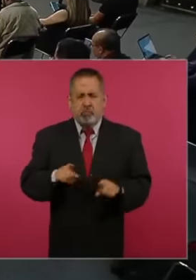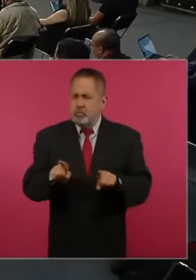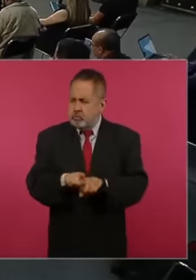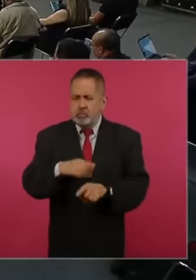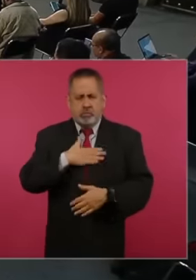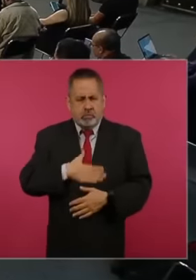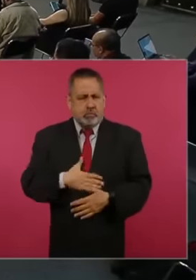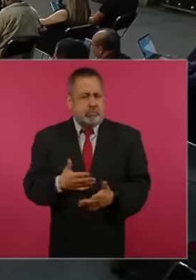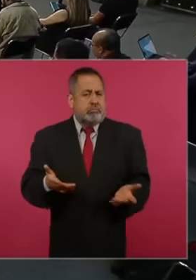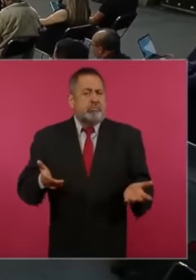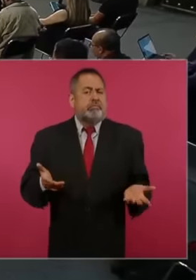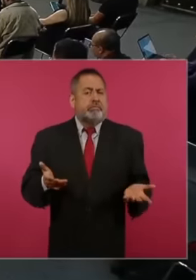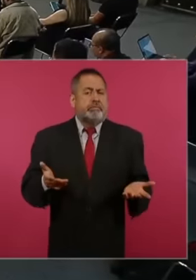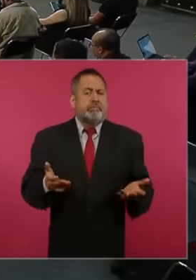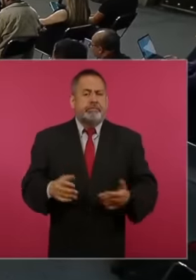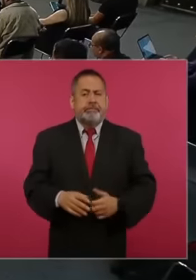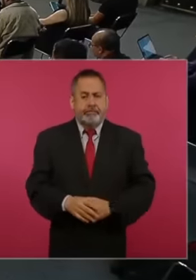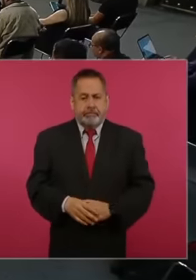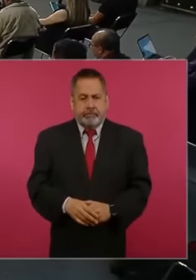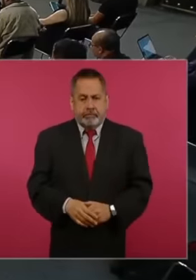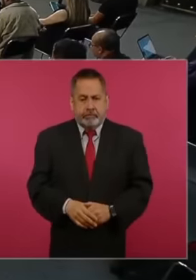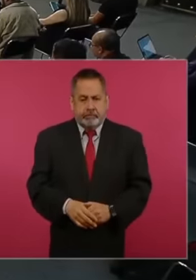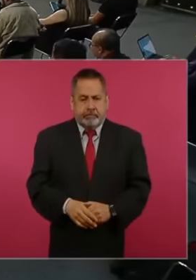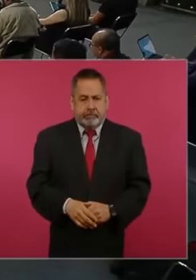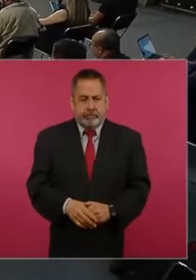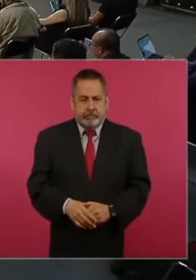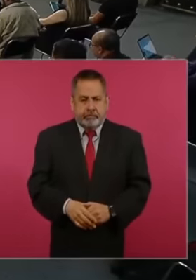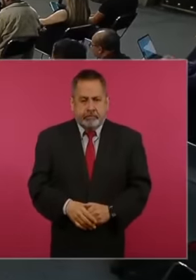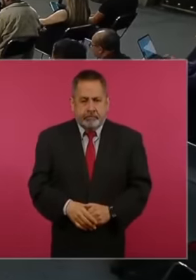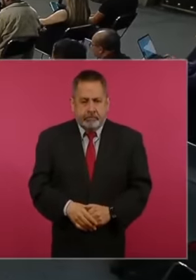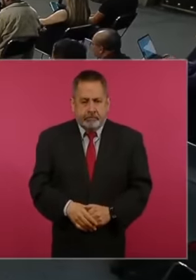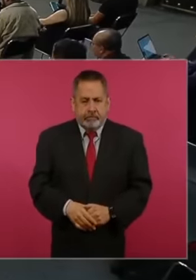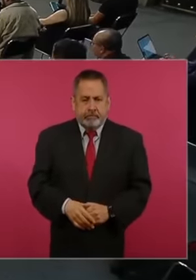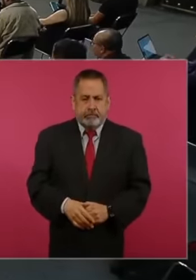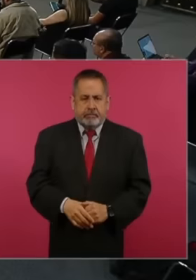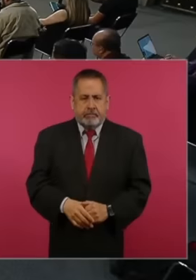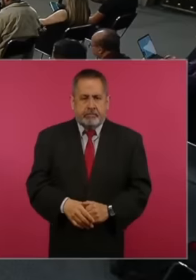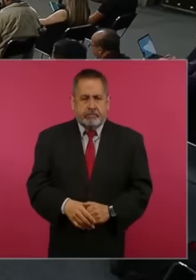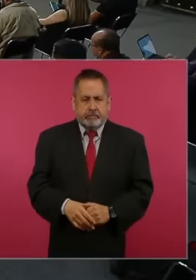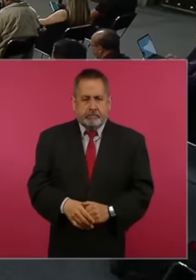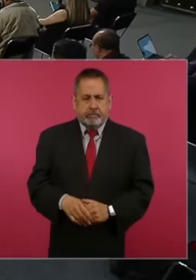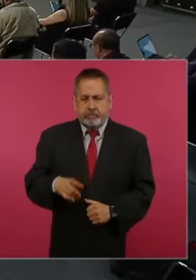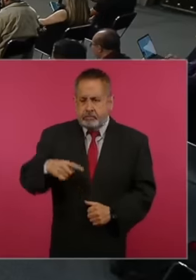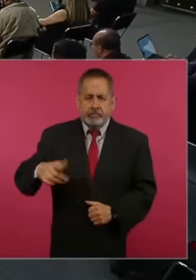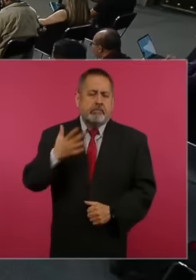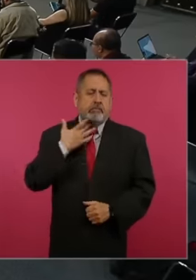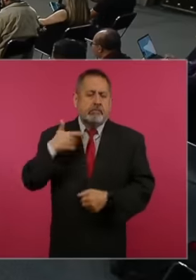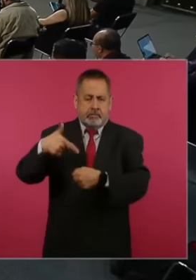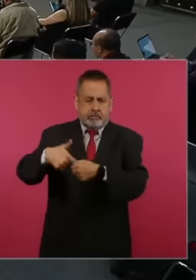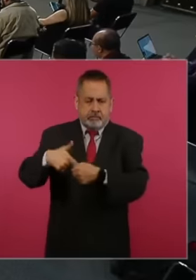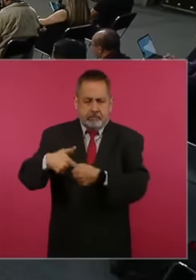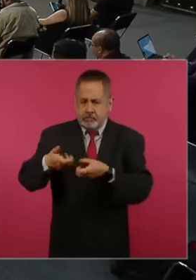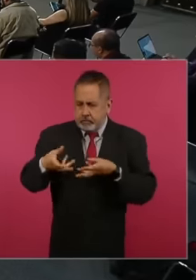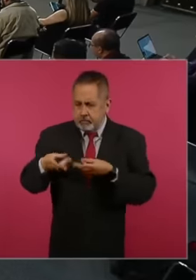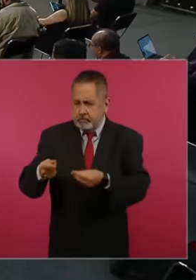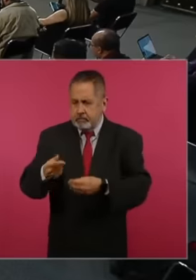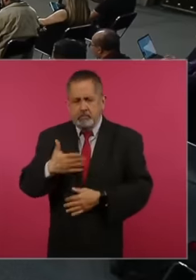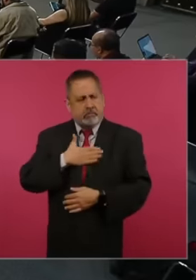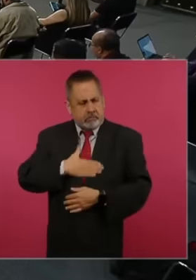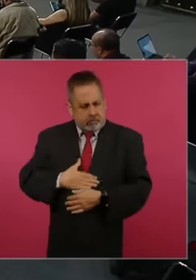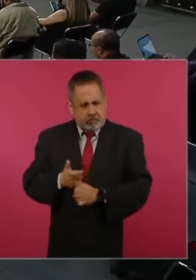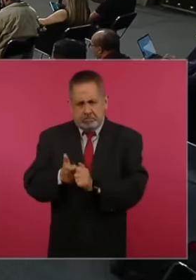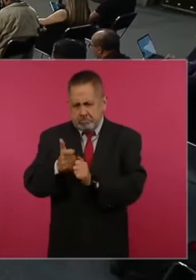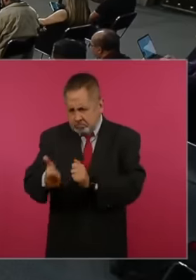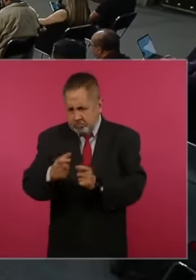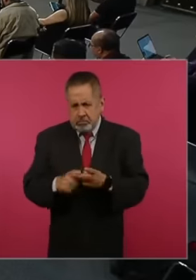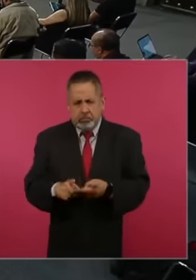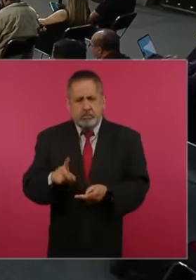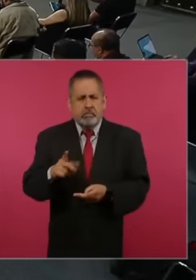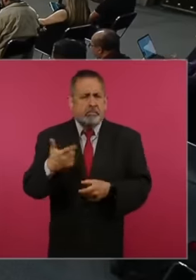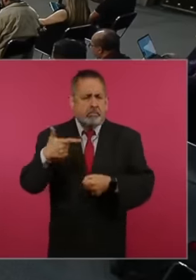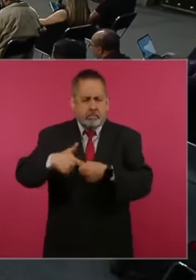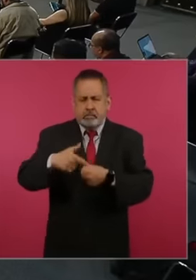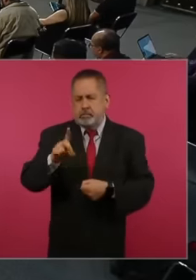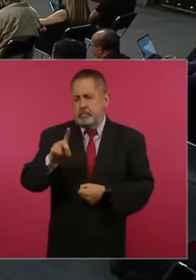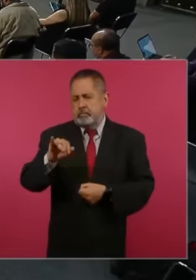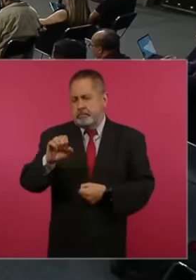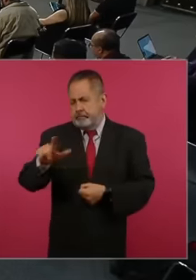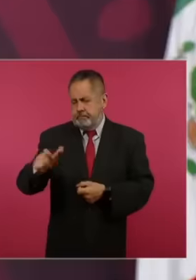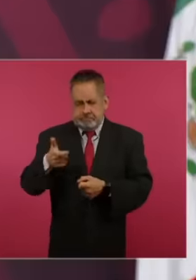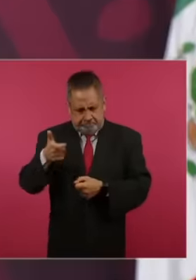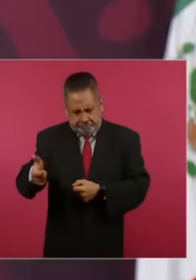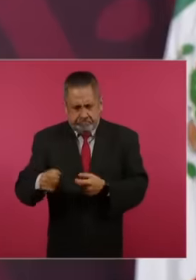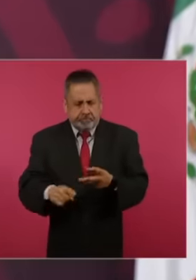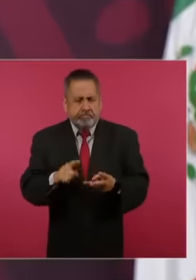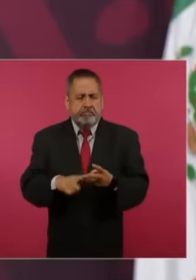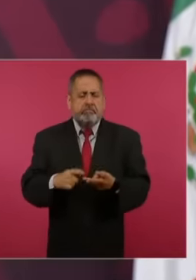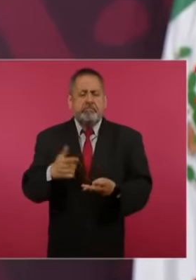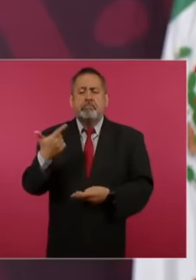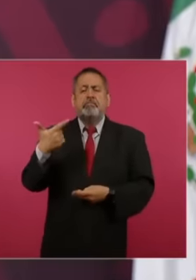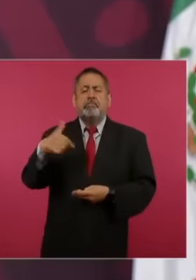in the cost of gasoline, diesel, and domestic gas. what we have